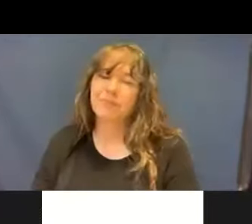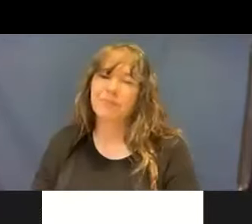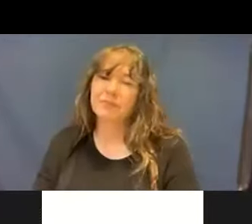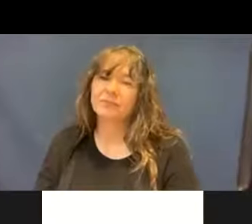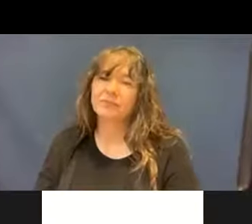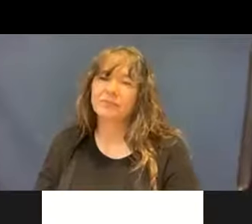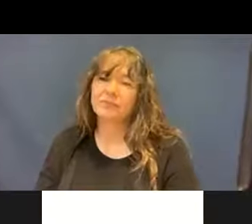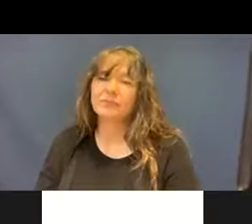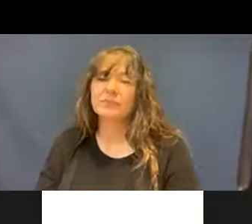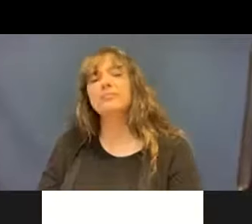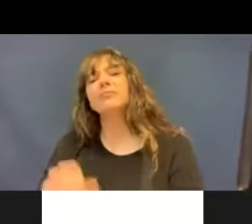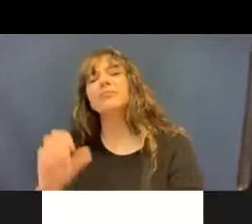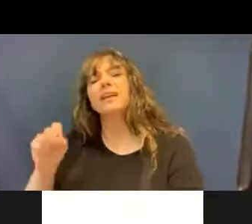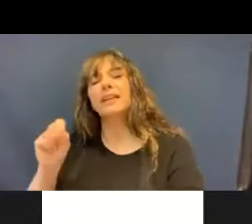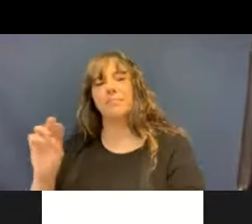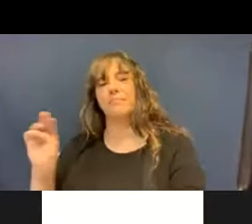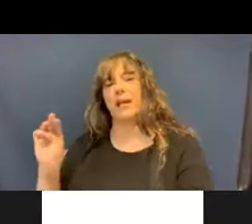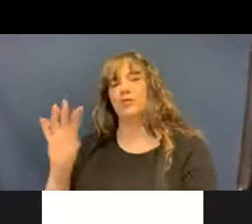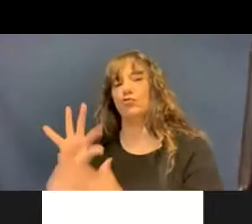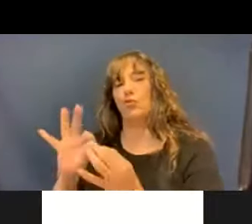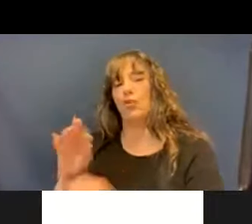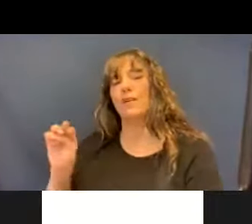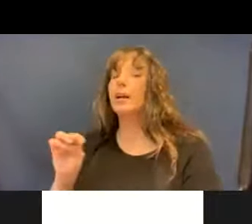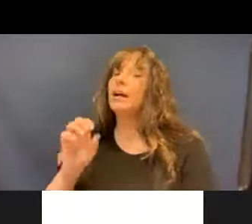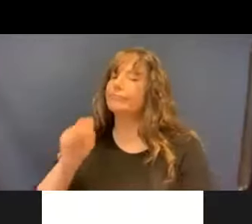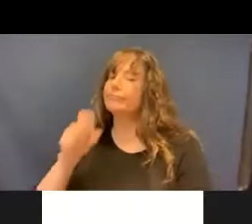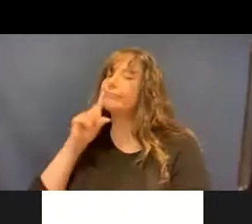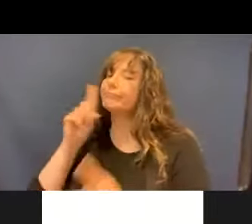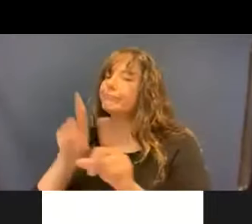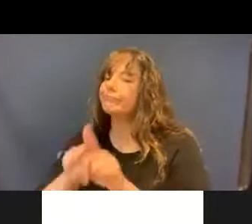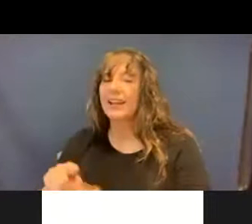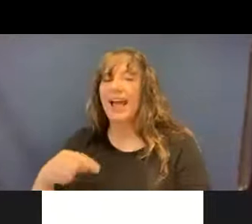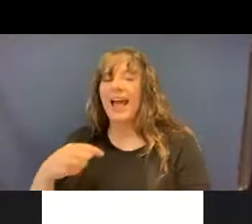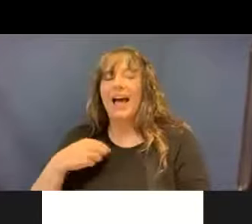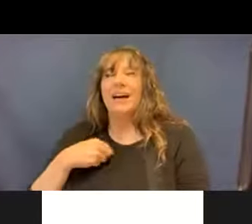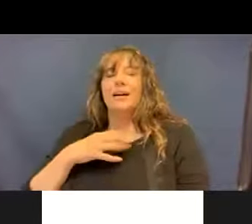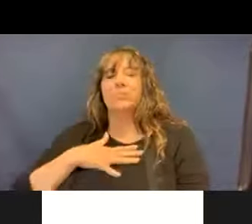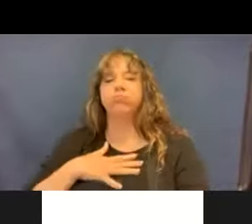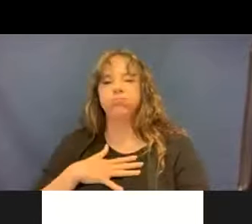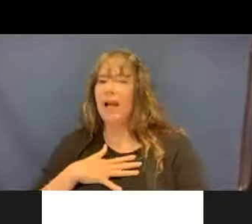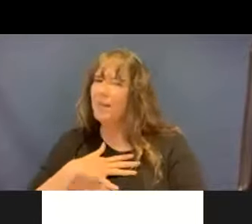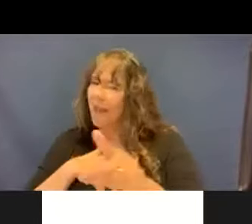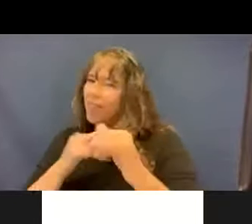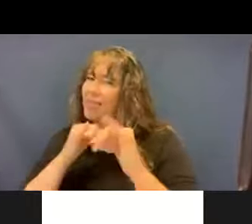on that as well because I wasn't like Tyler. I did not come into vet school with the most